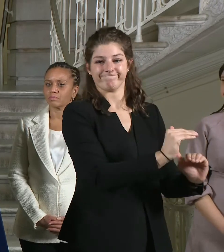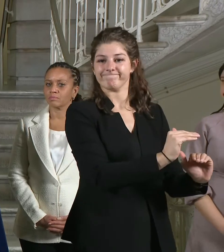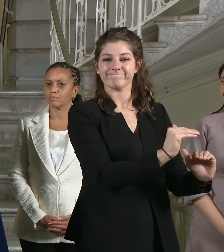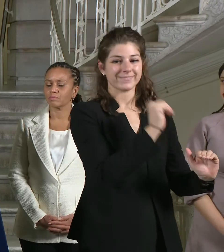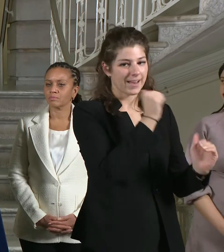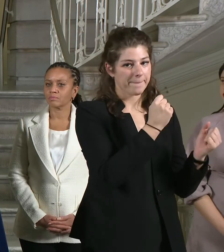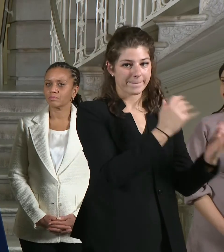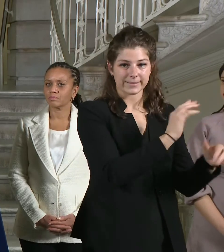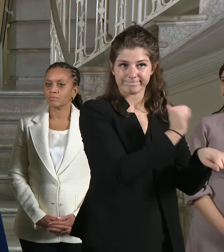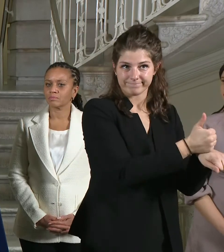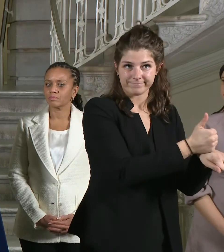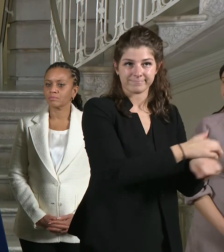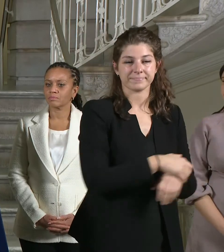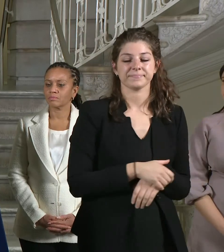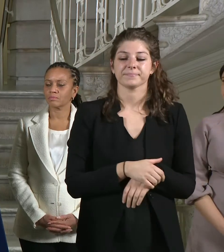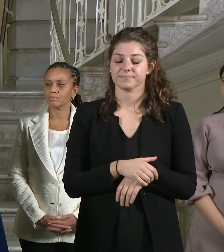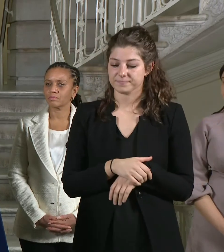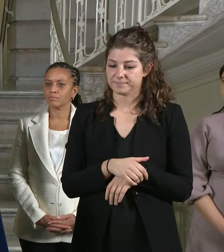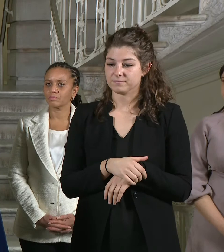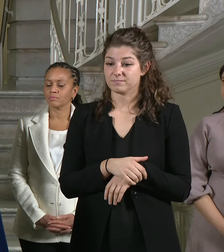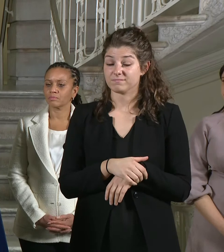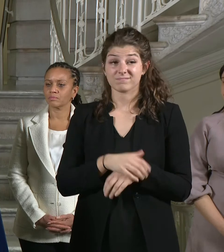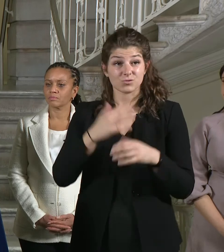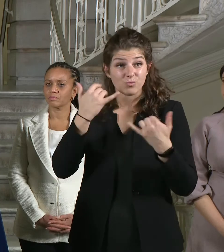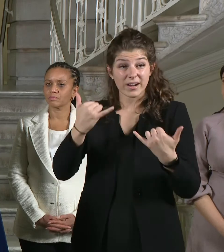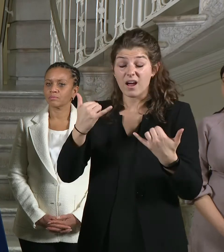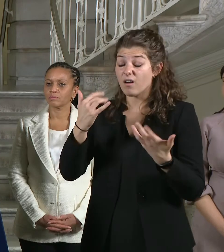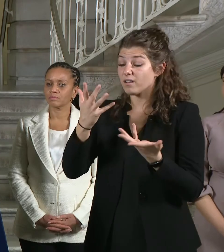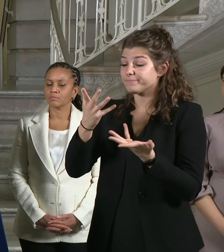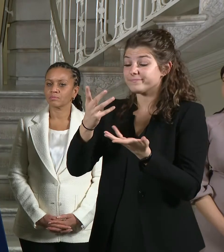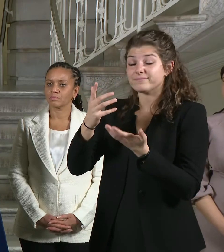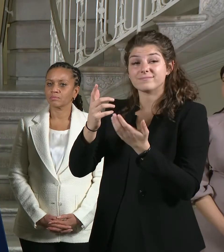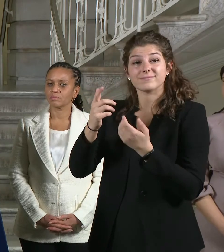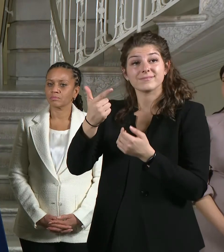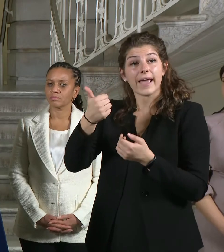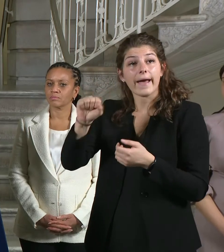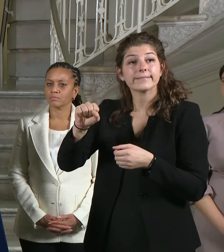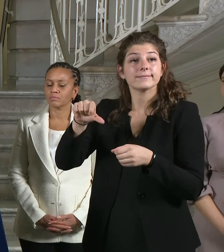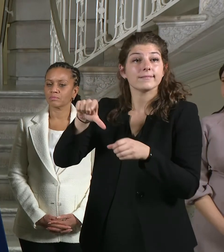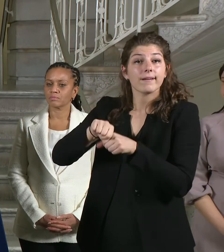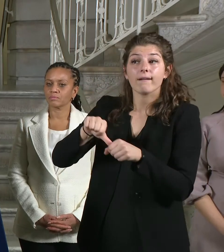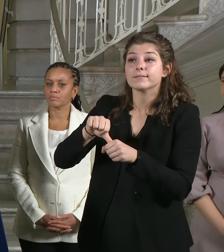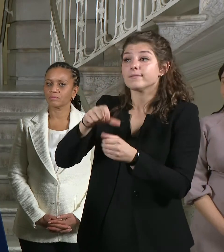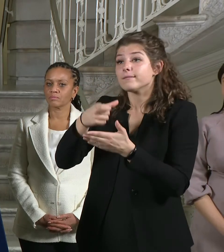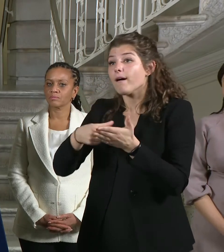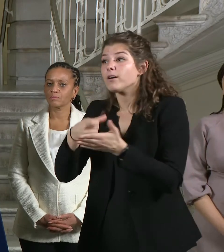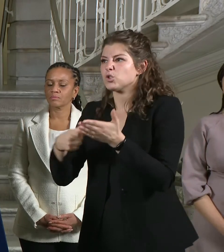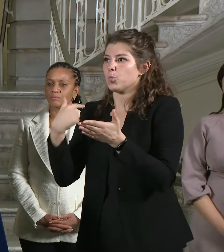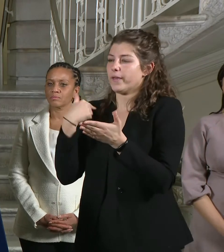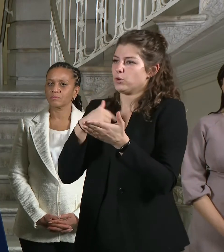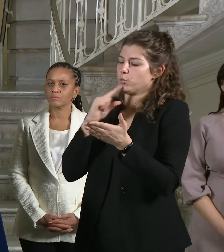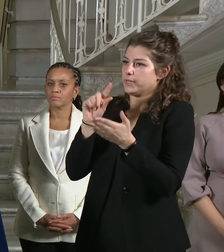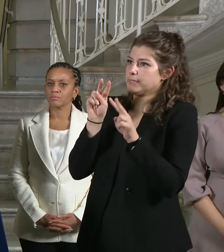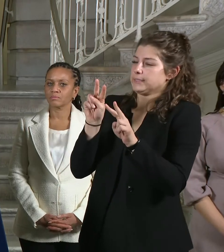PUT IN PLACE FOR YOUNG PEOPLE AND OTHER INITIATIVES. WE